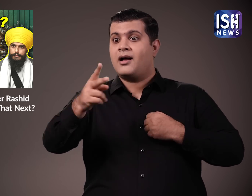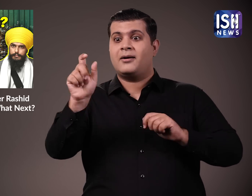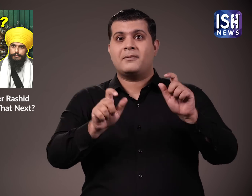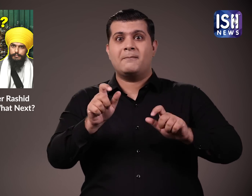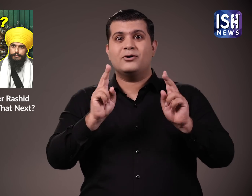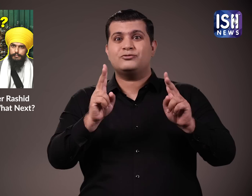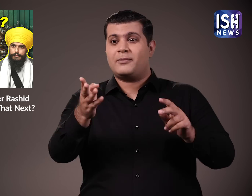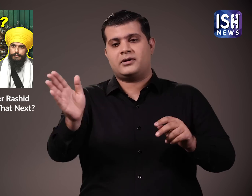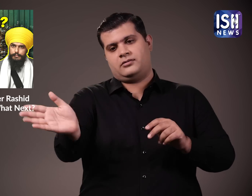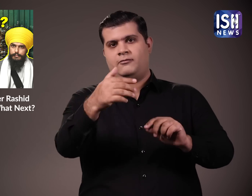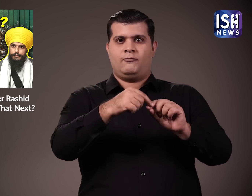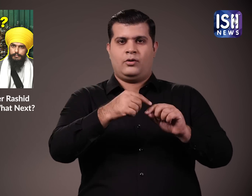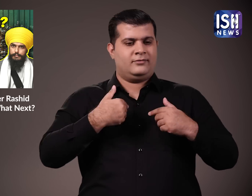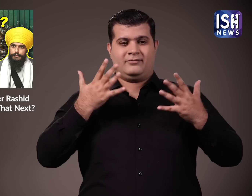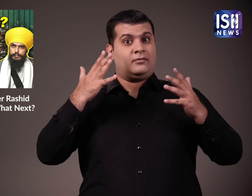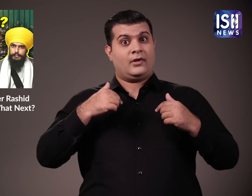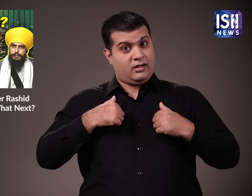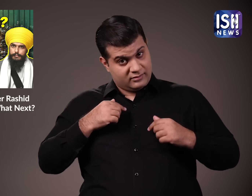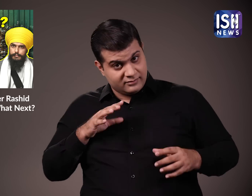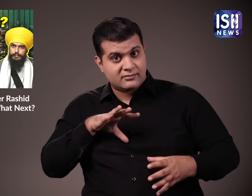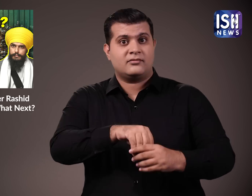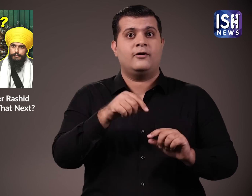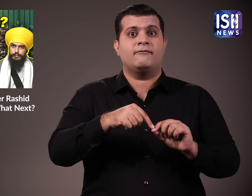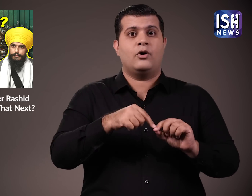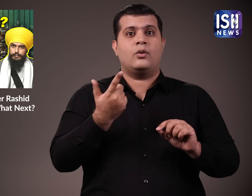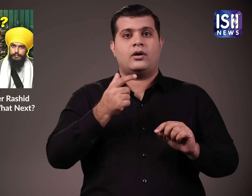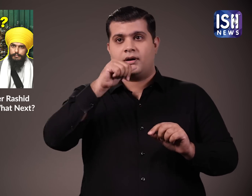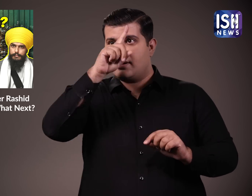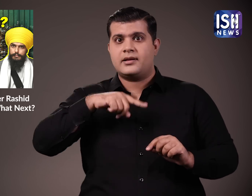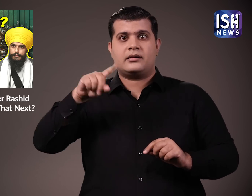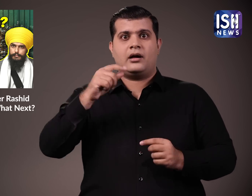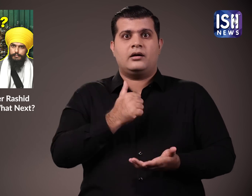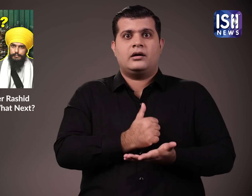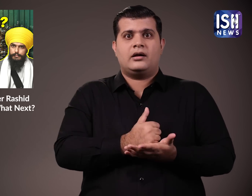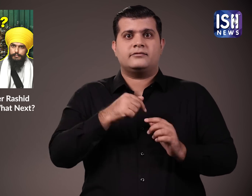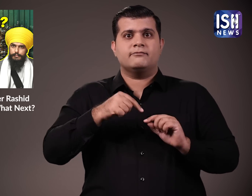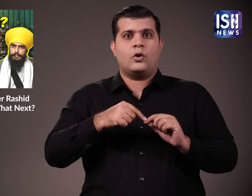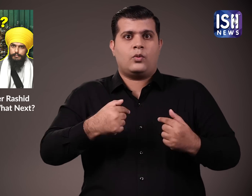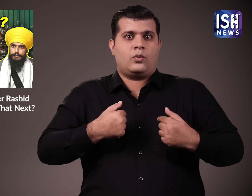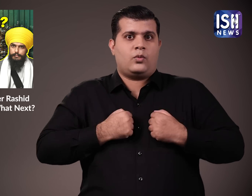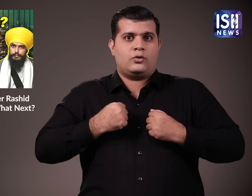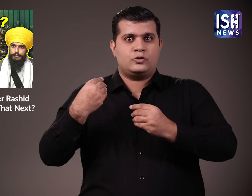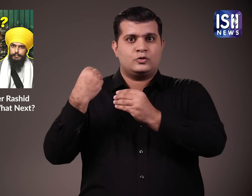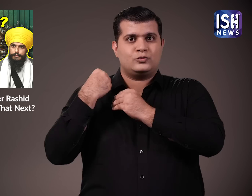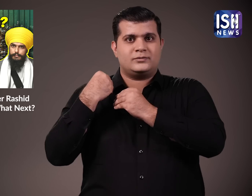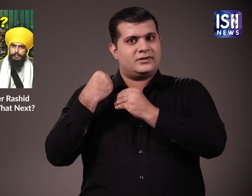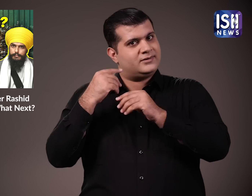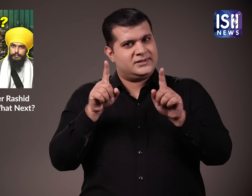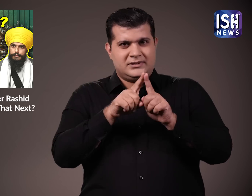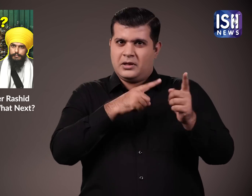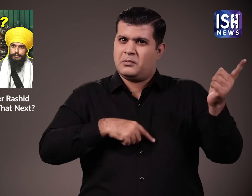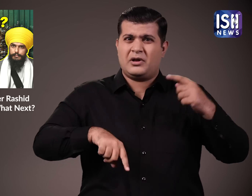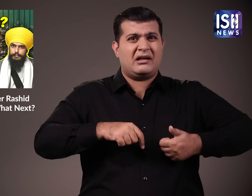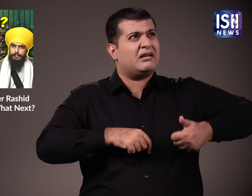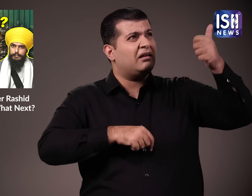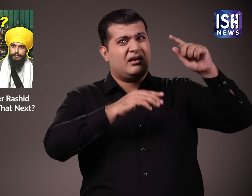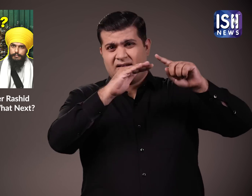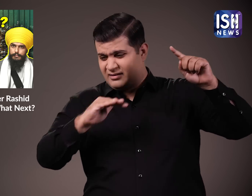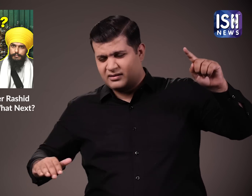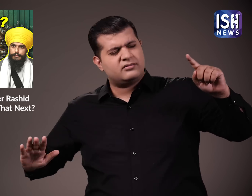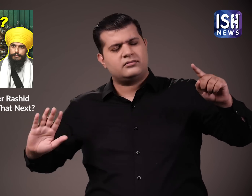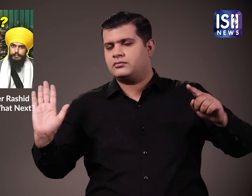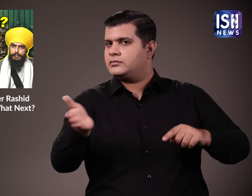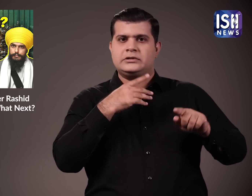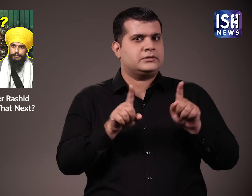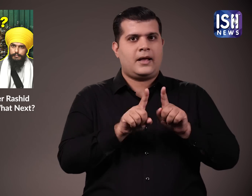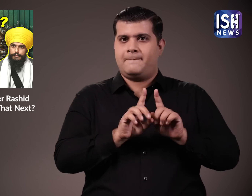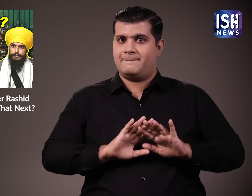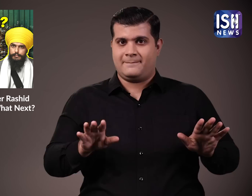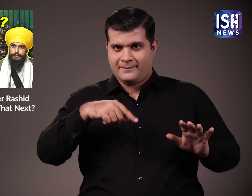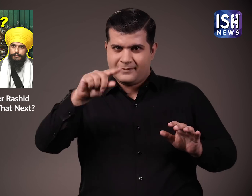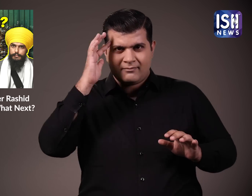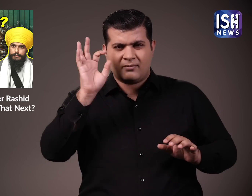also cast their votes like the general public because as an Indian, it is our right and responsibility to vote.